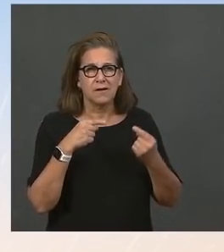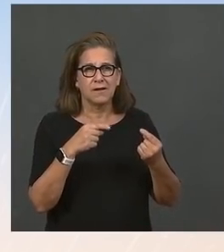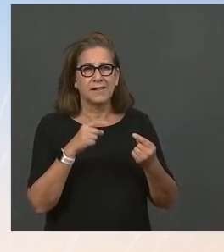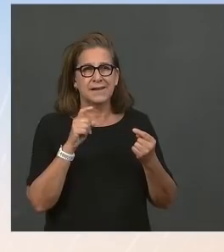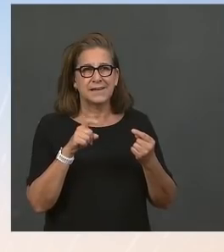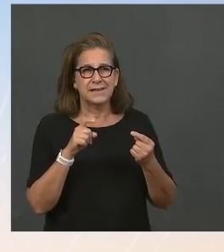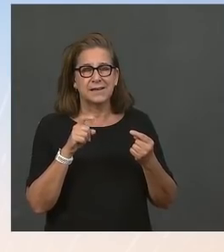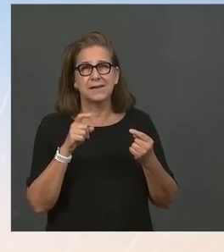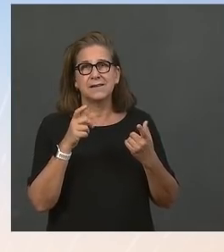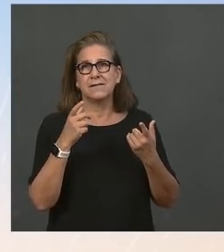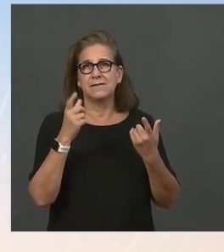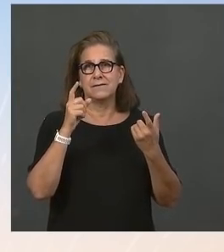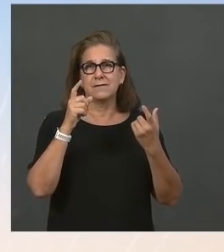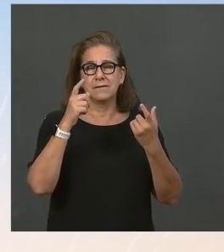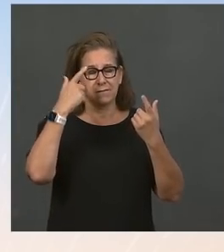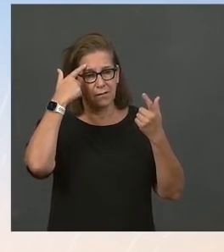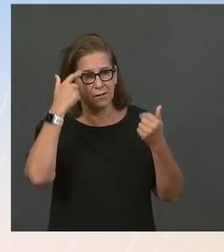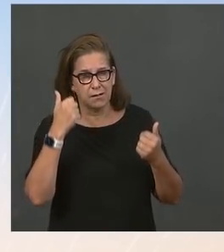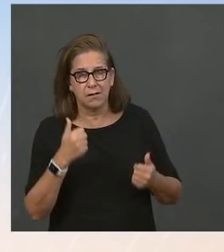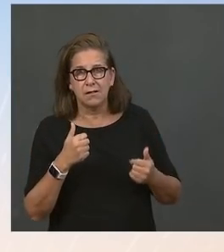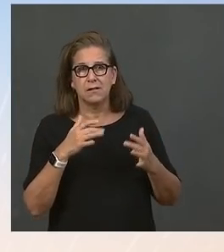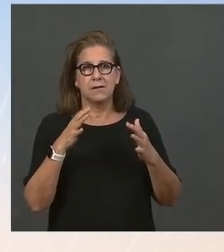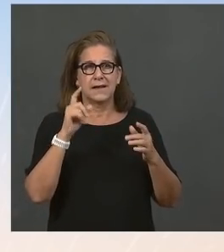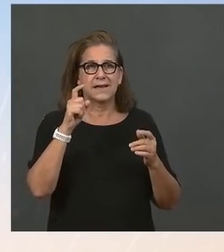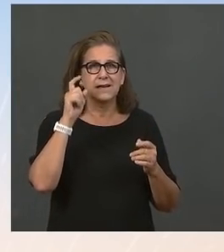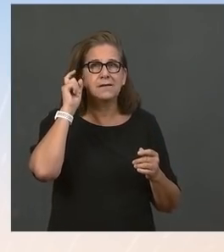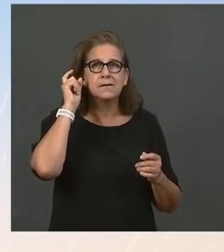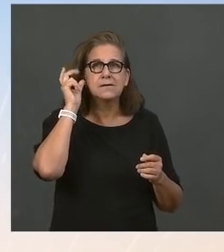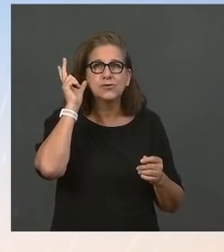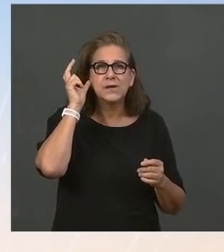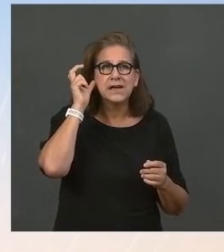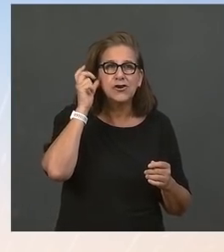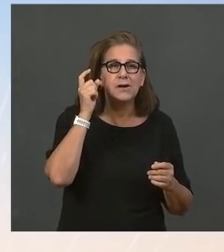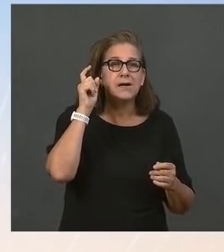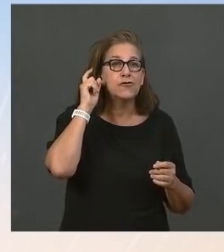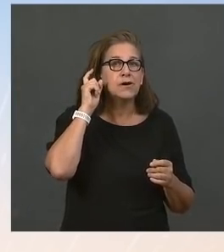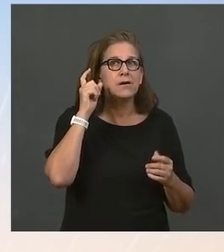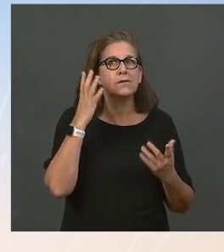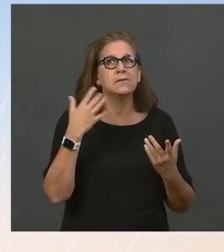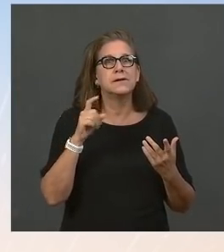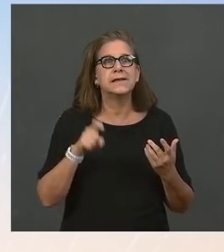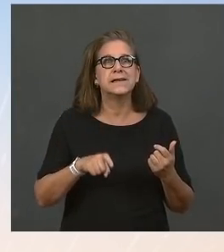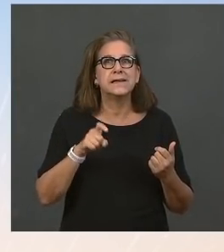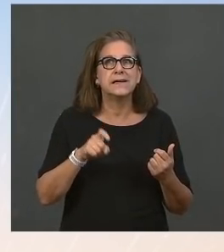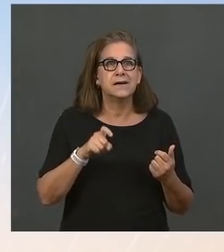Clearly a priority to a number of key leaders in the Senate, but there's not a final conclusion before I came out here today.